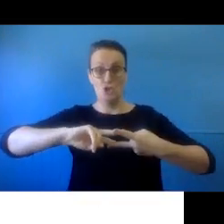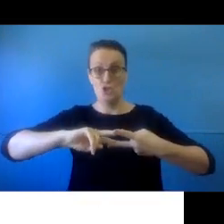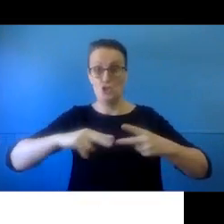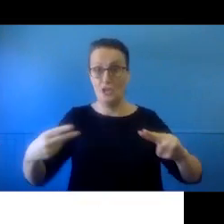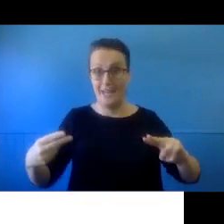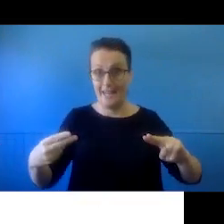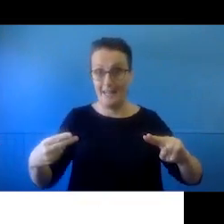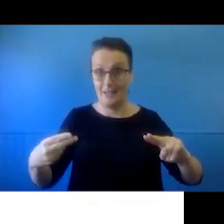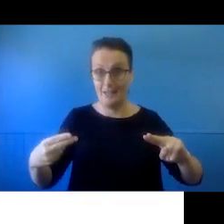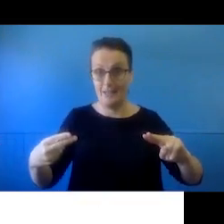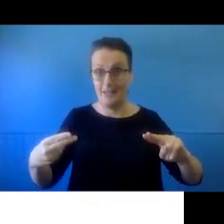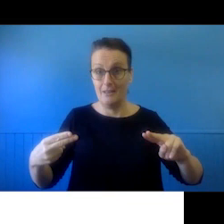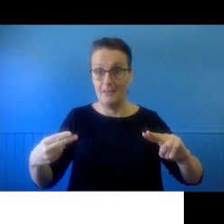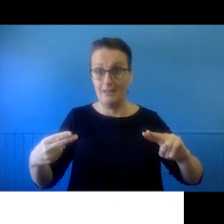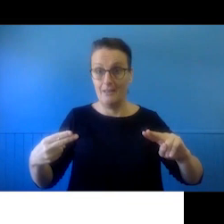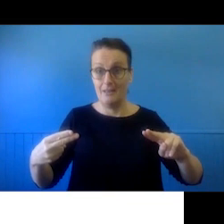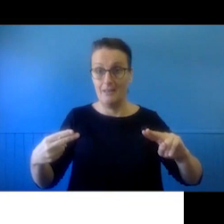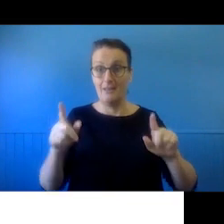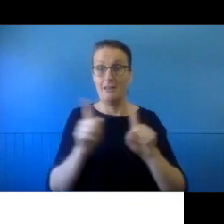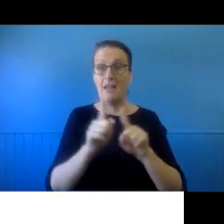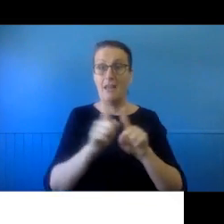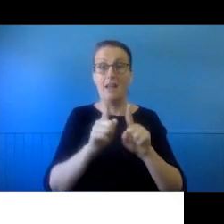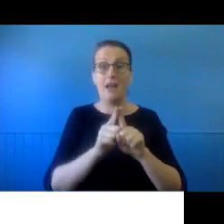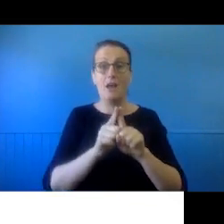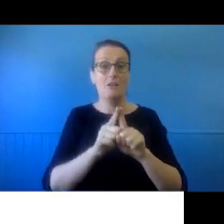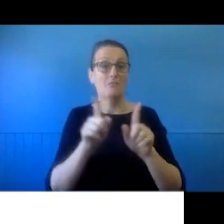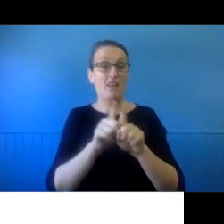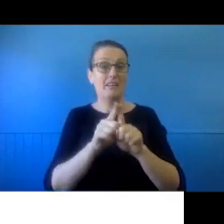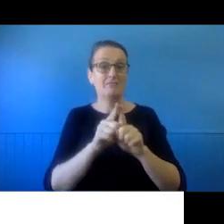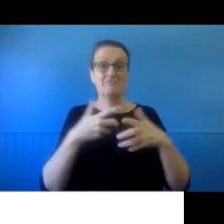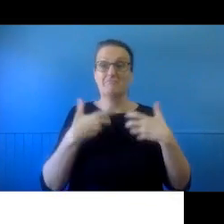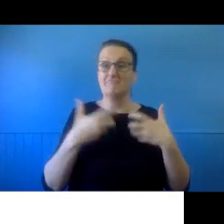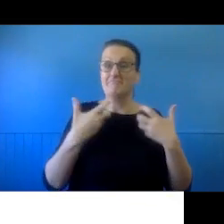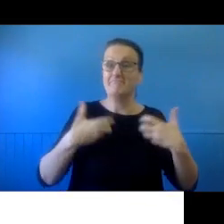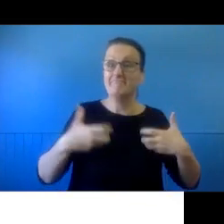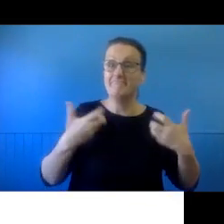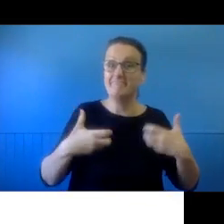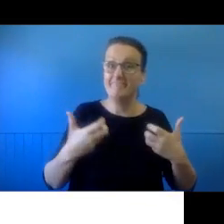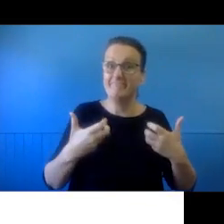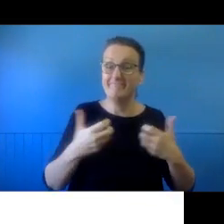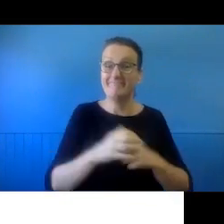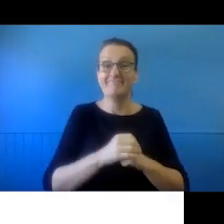novo chimpanzees. However, that little piece of that genetic